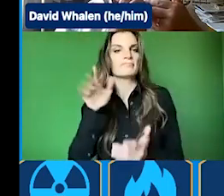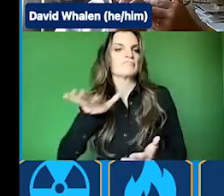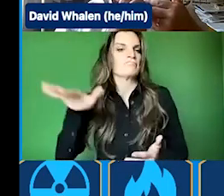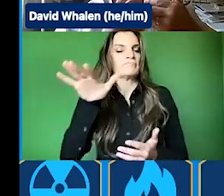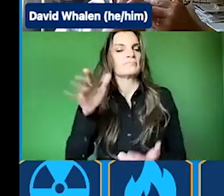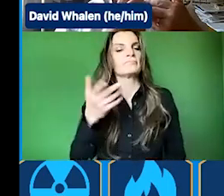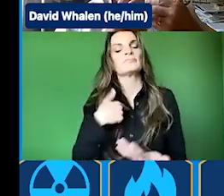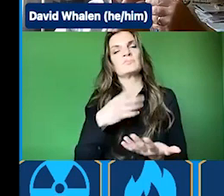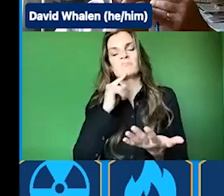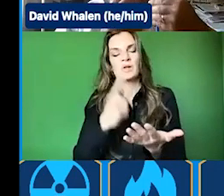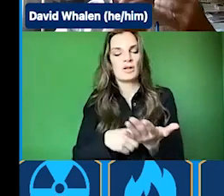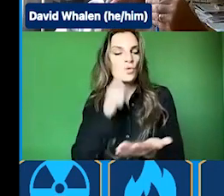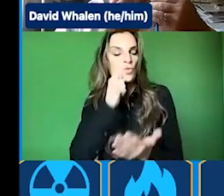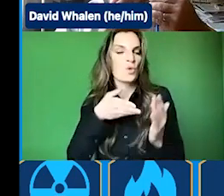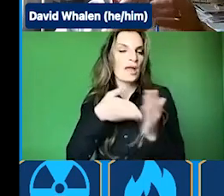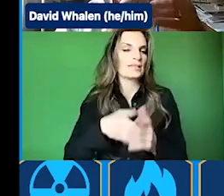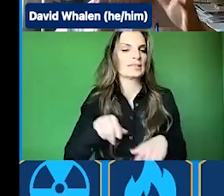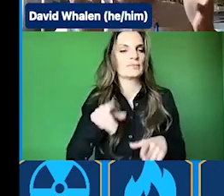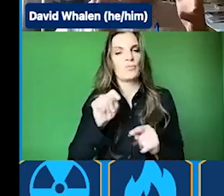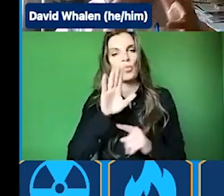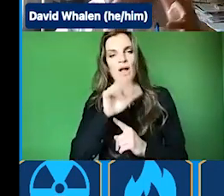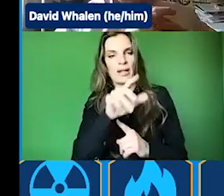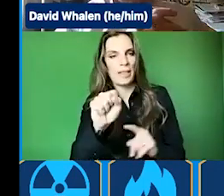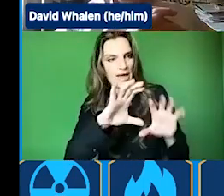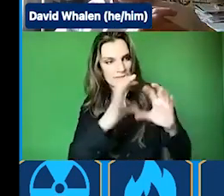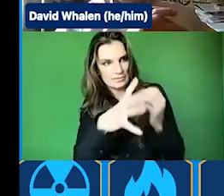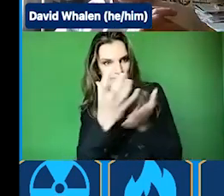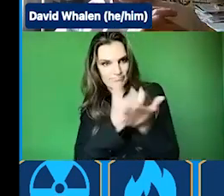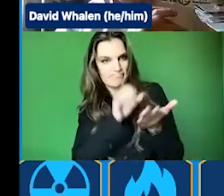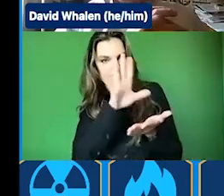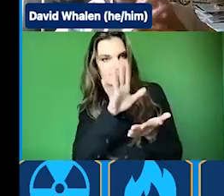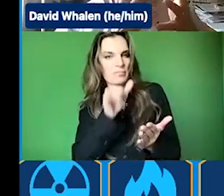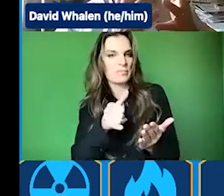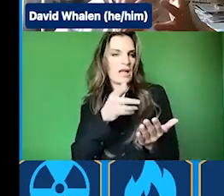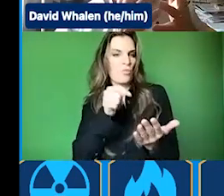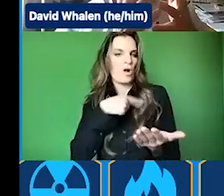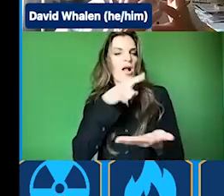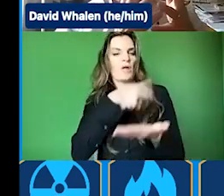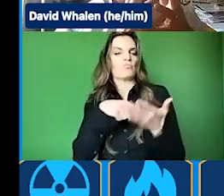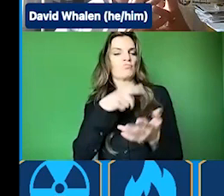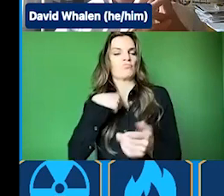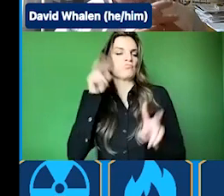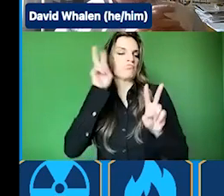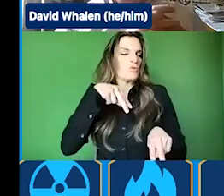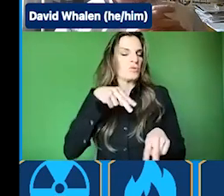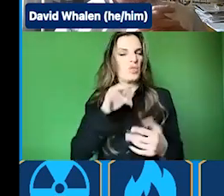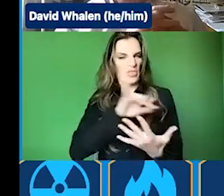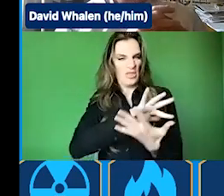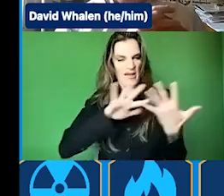autism classism define that. In the context of disability or ableism it's barriers really. Now, I would take the position